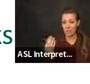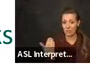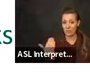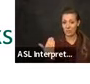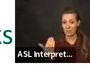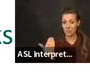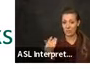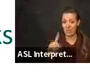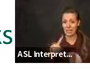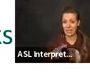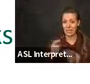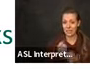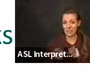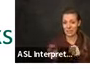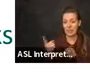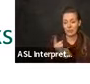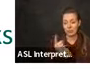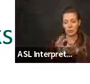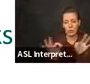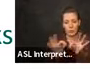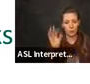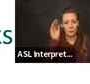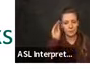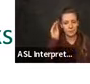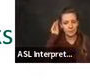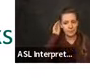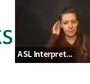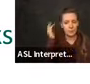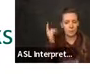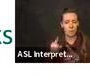So that's important to keep in mind as we discuss these metrics.